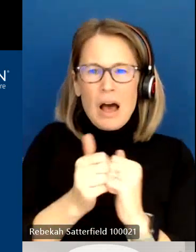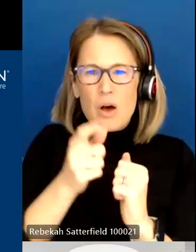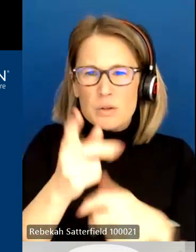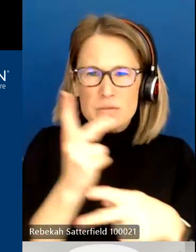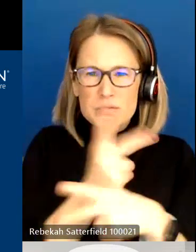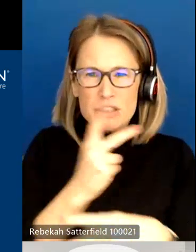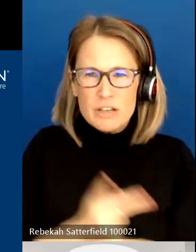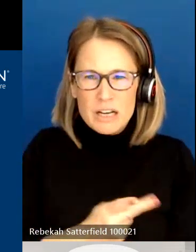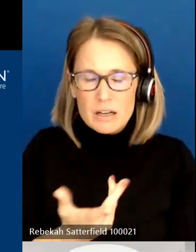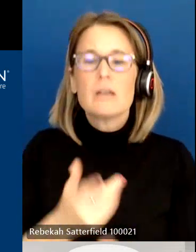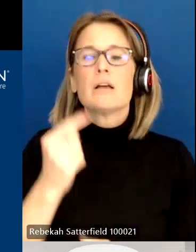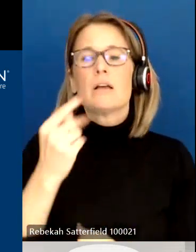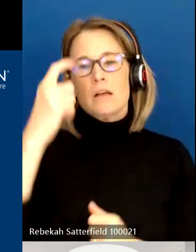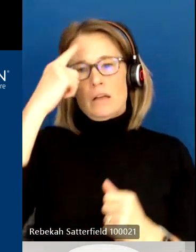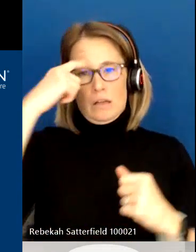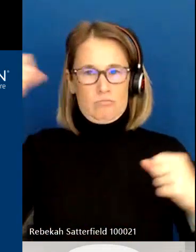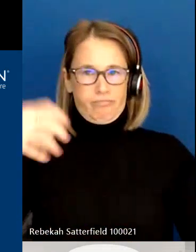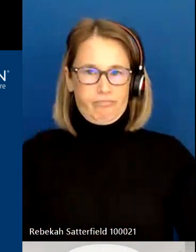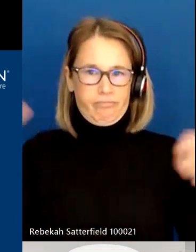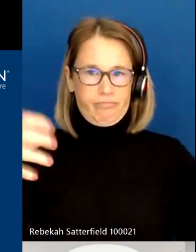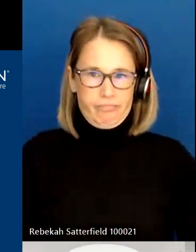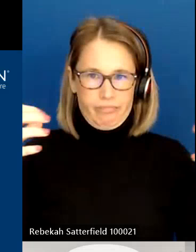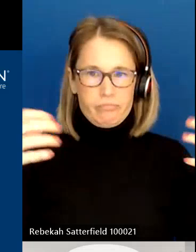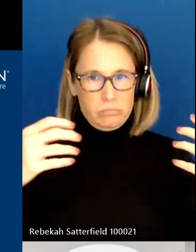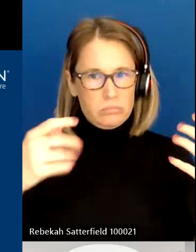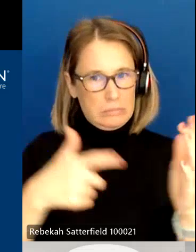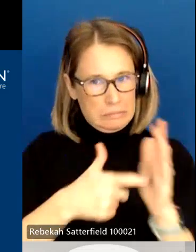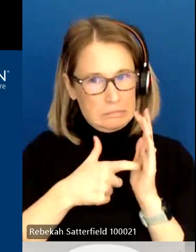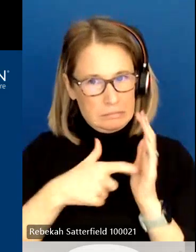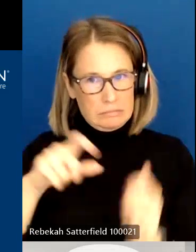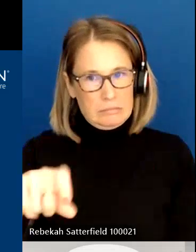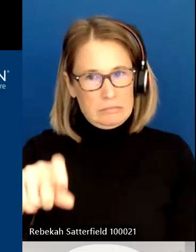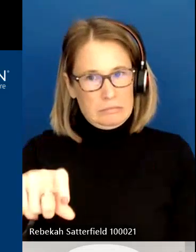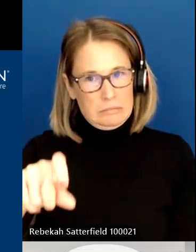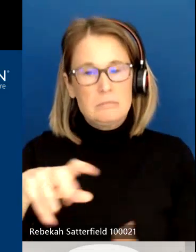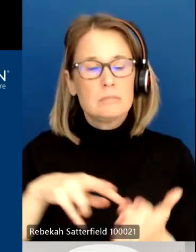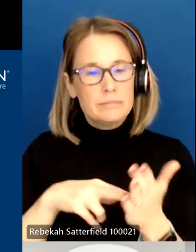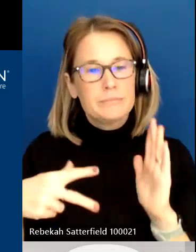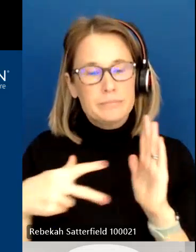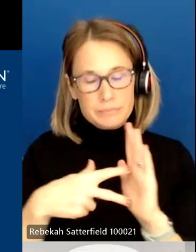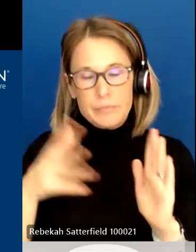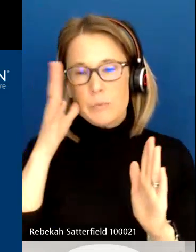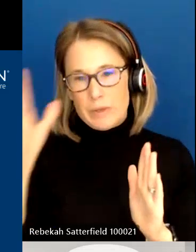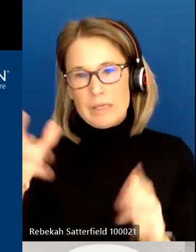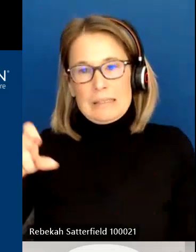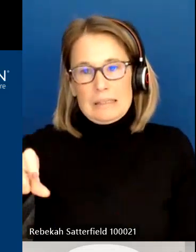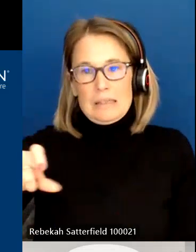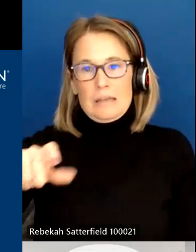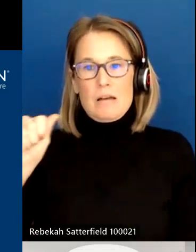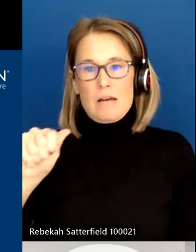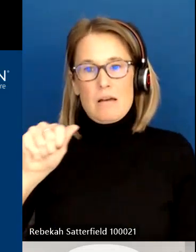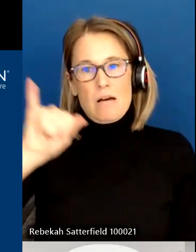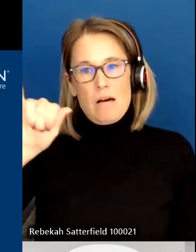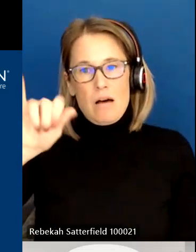collaboration required it seems to me will will will require AI professionals the chief